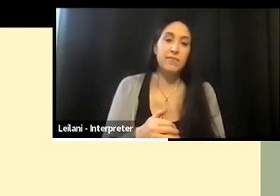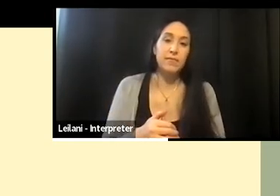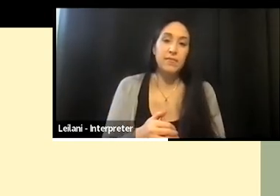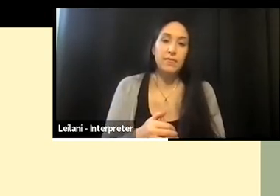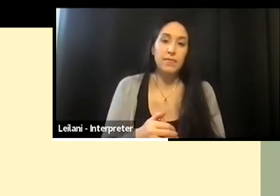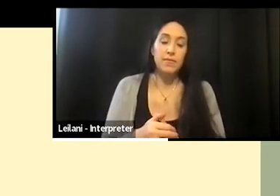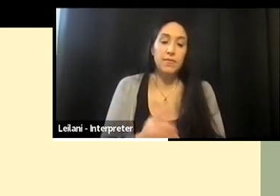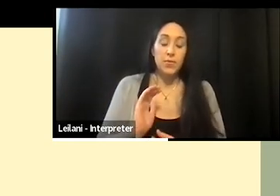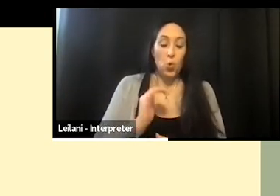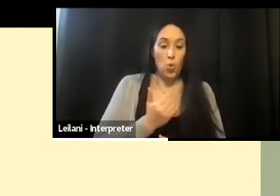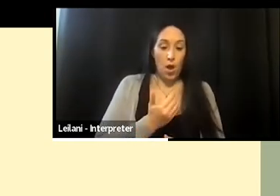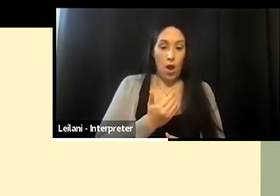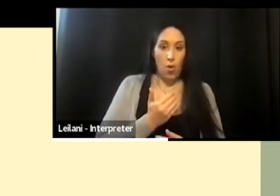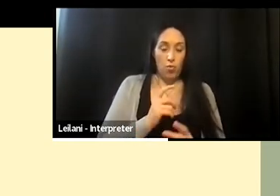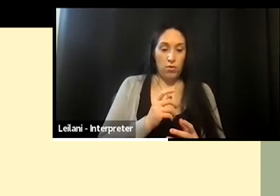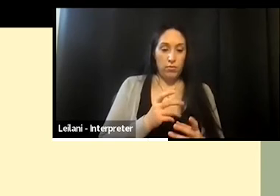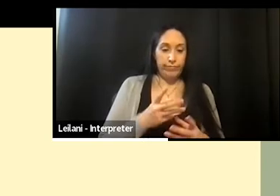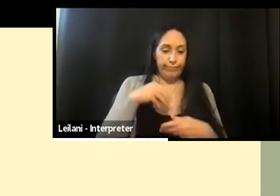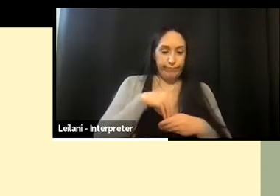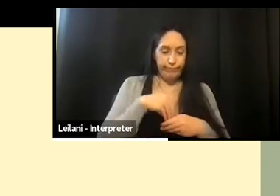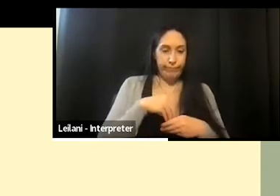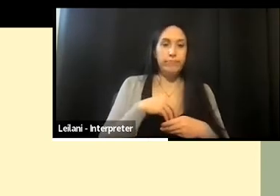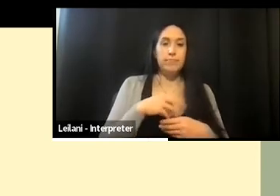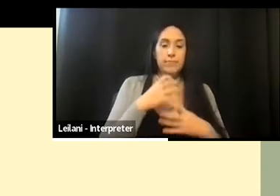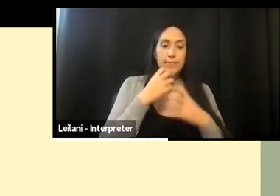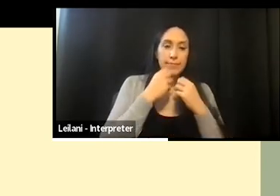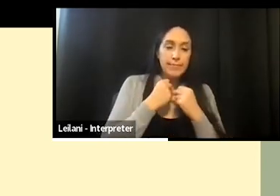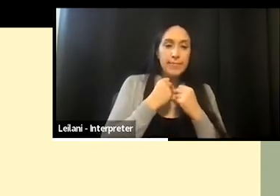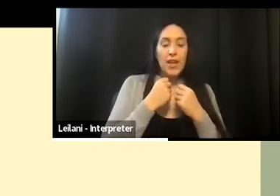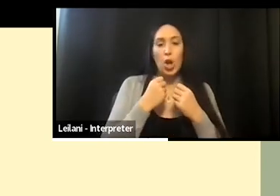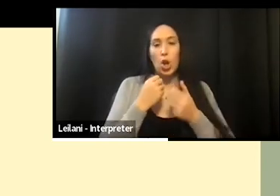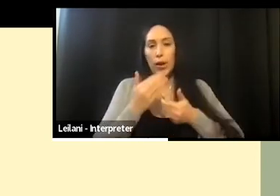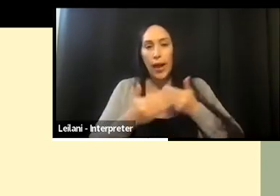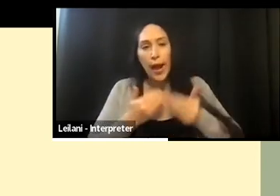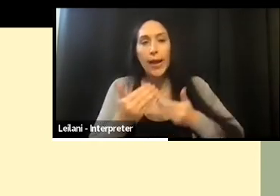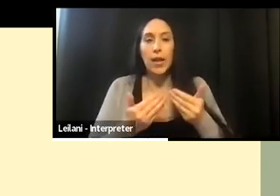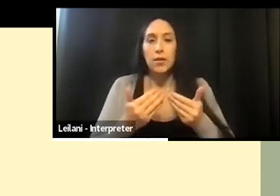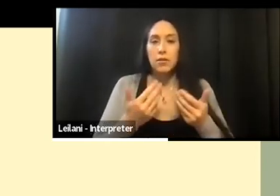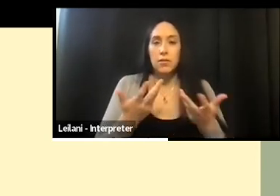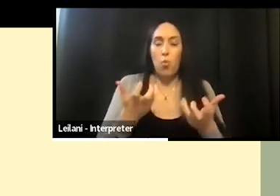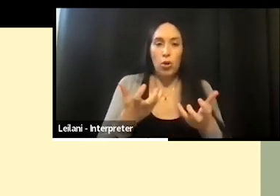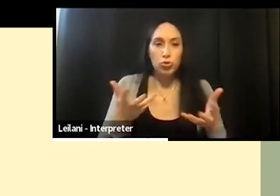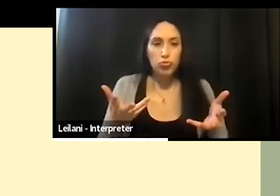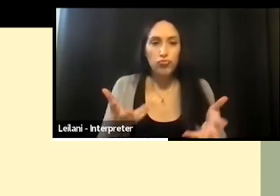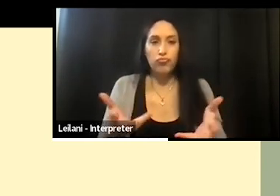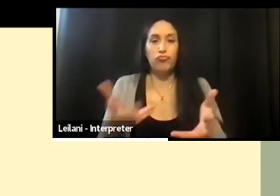and care with the aspiration to benefit others. And that we are in alignment with our character.